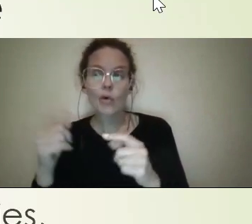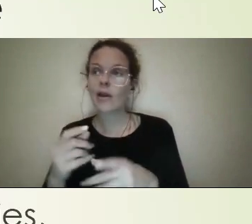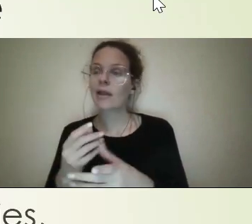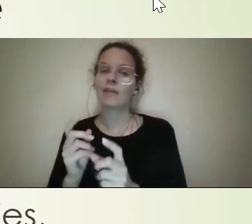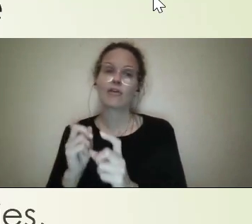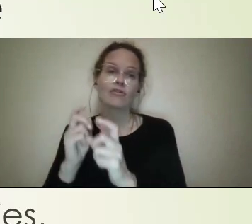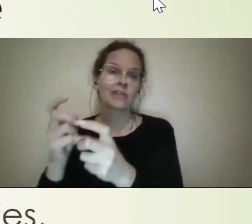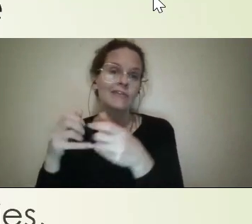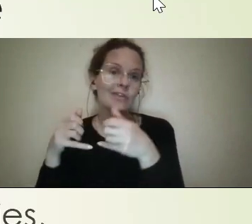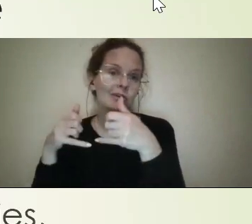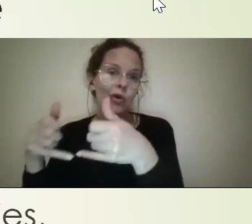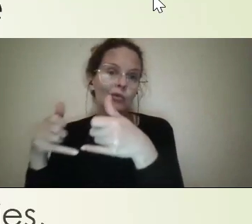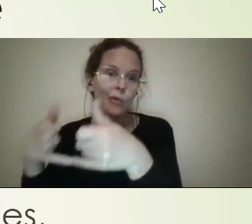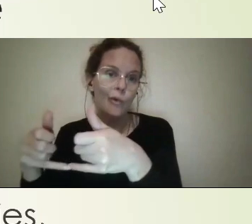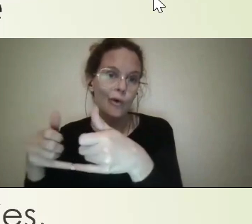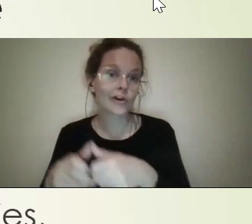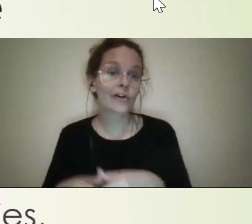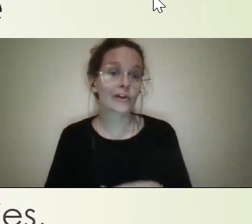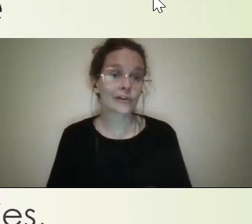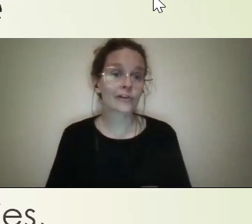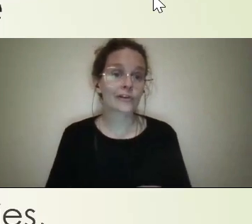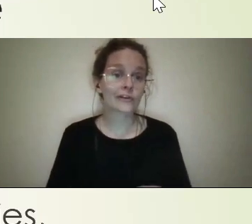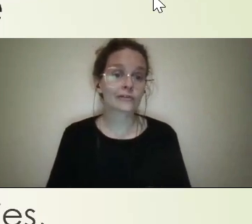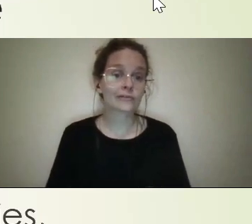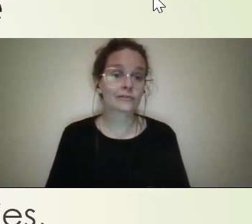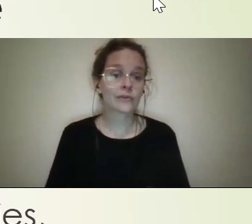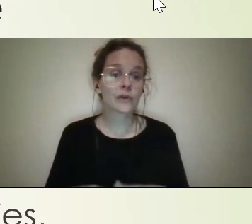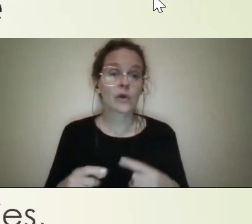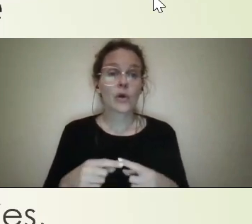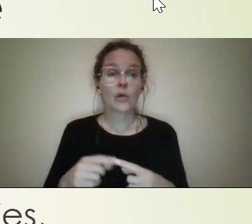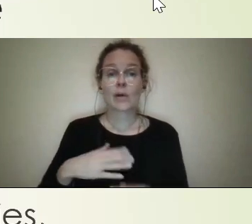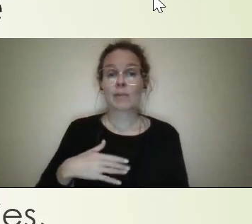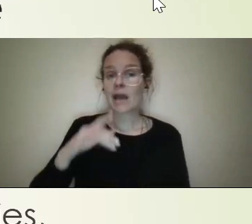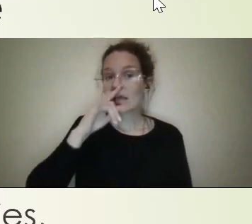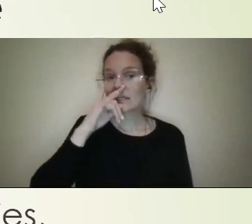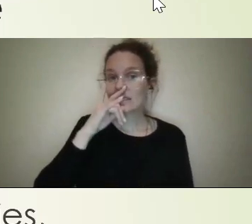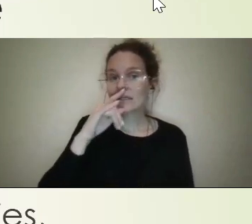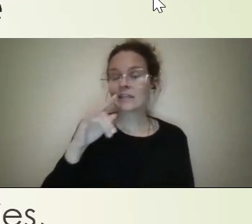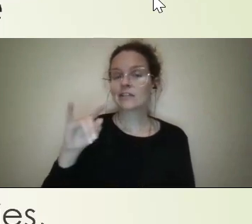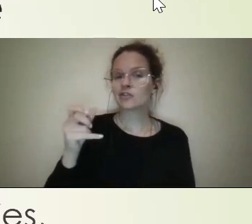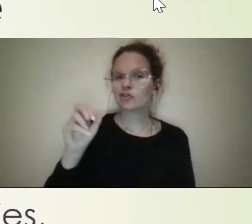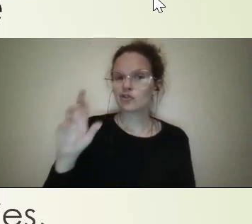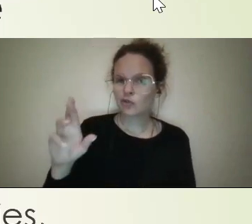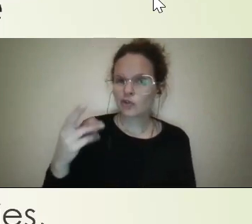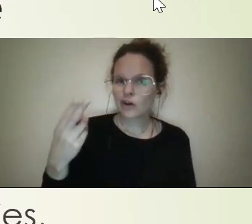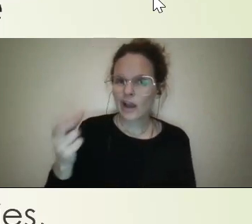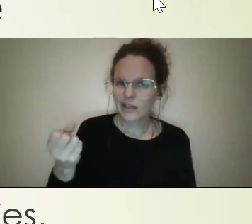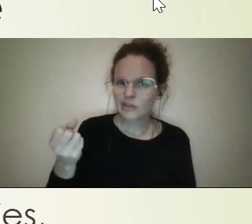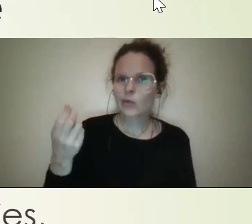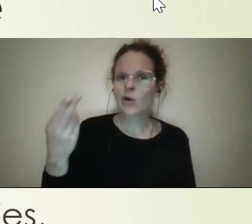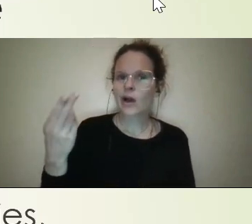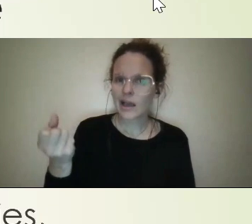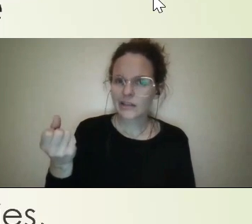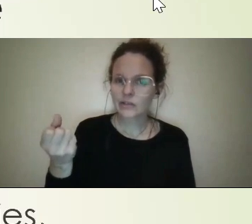When my kiddos were Junior High and early high school, I had post-it notes. These are